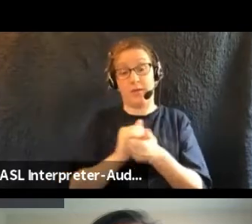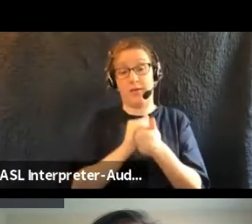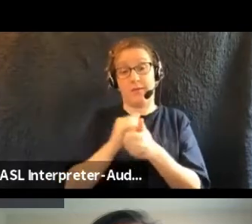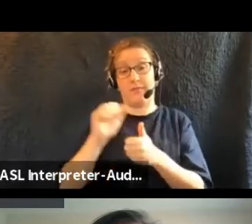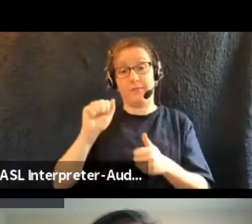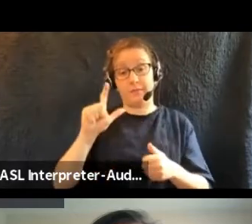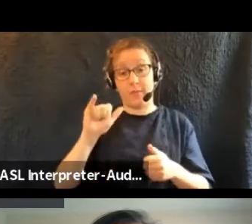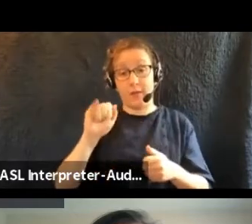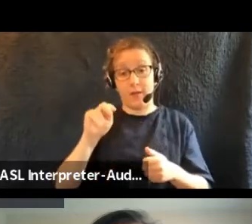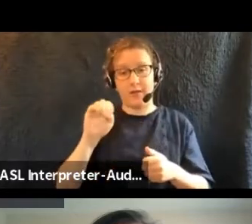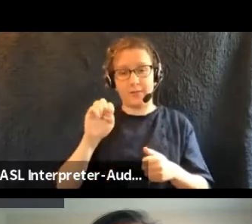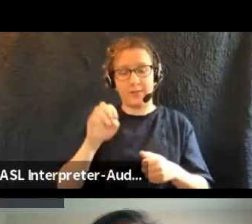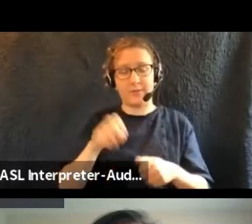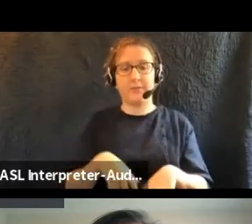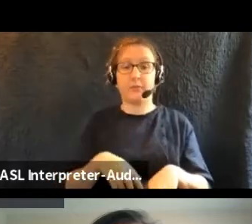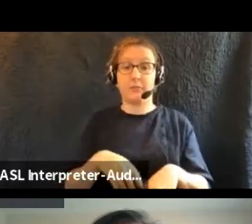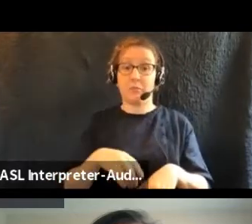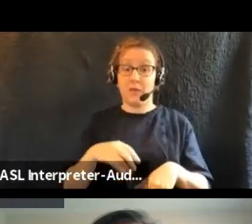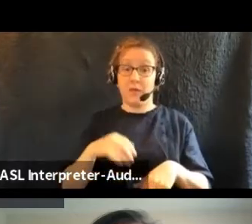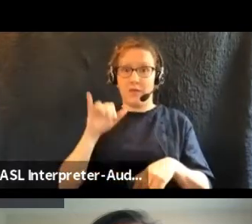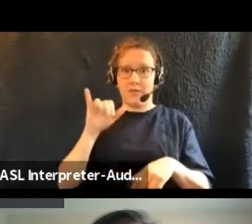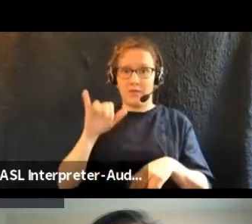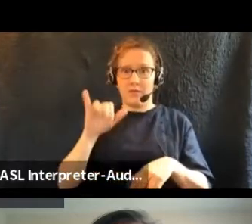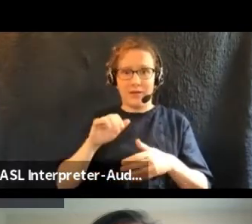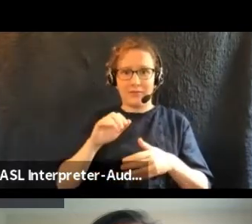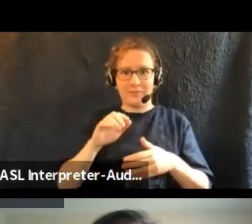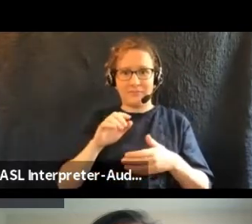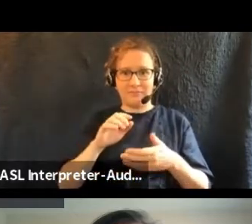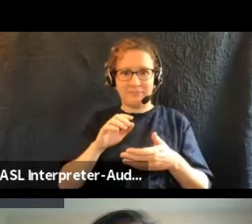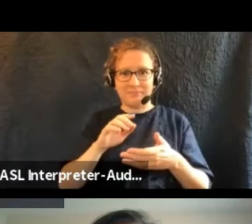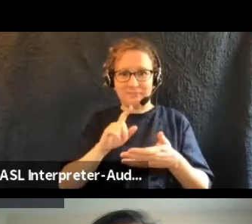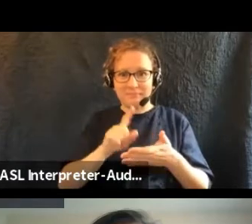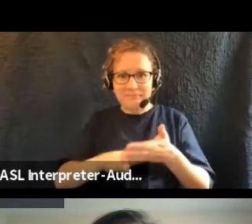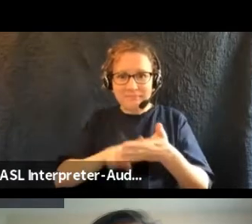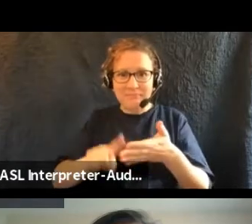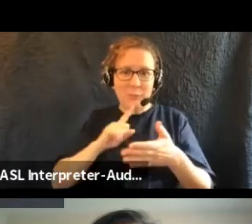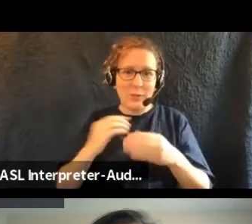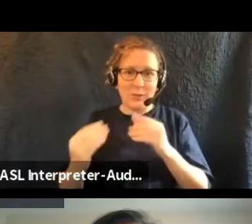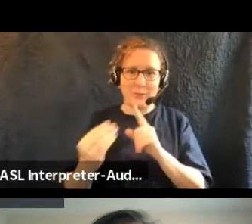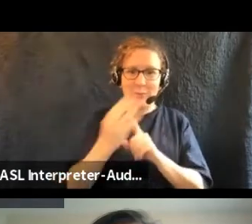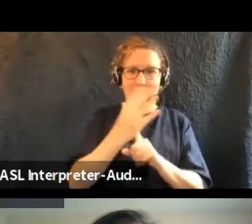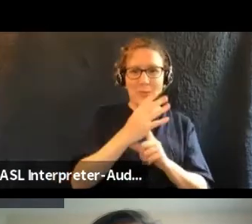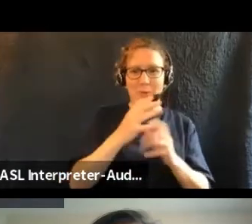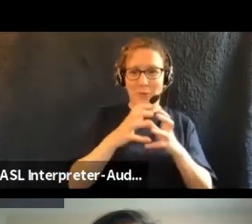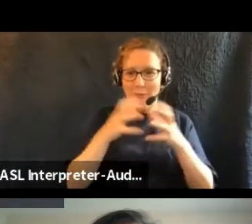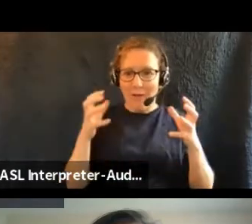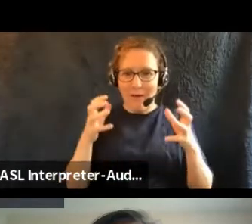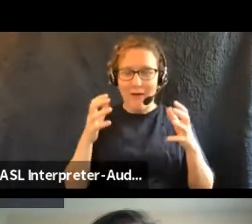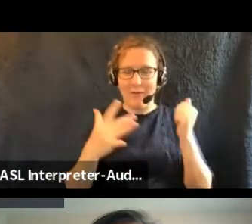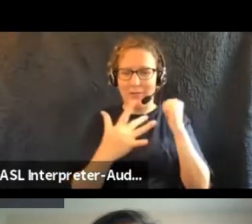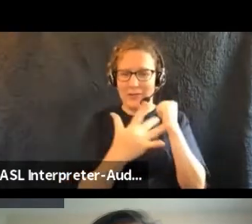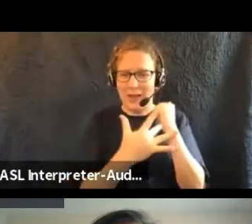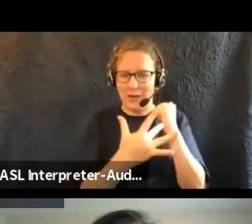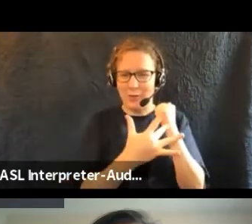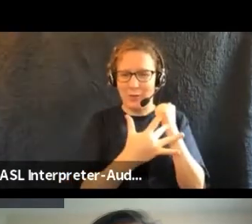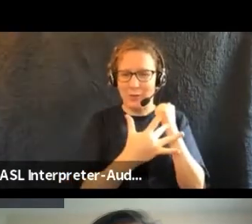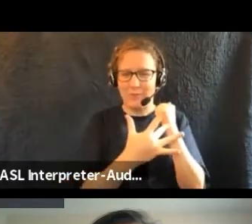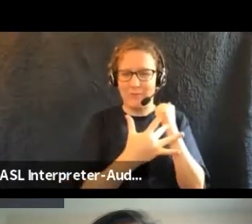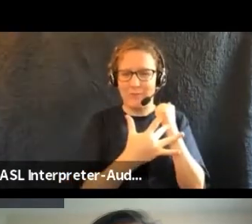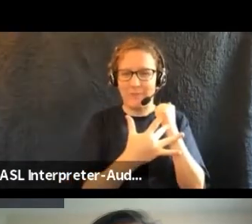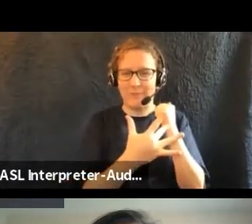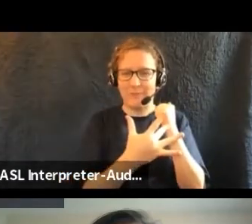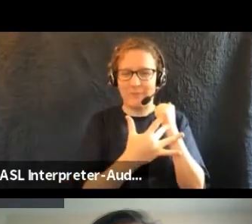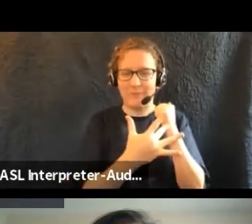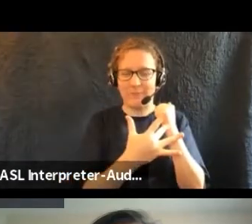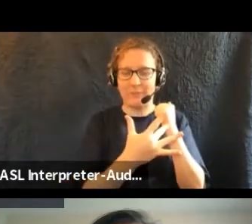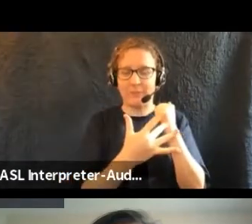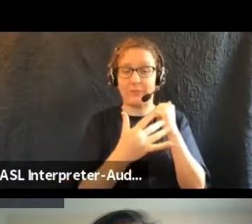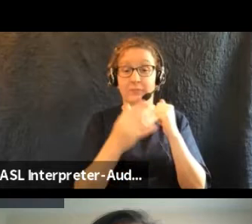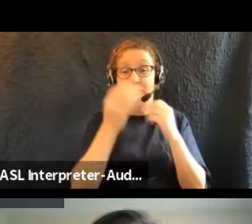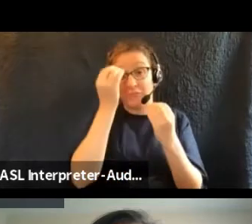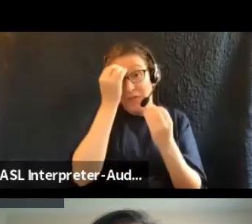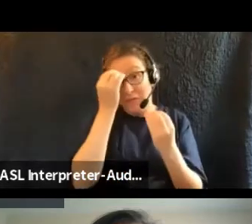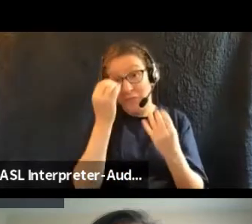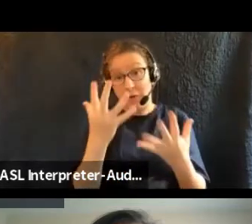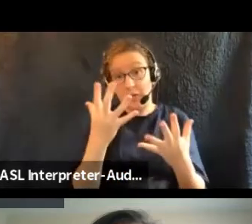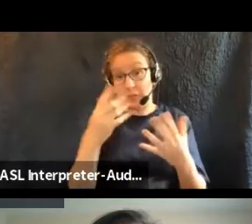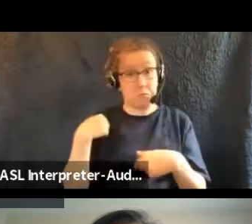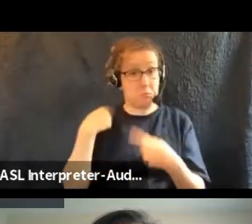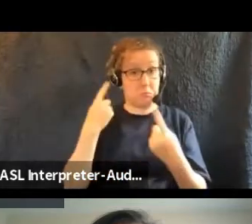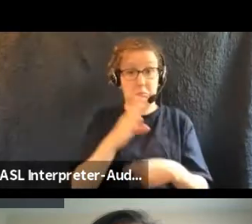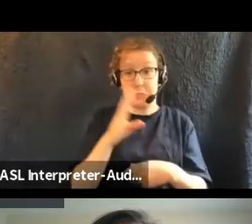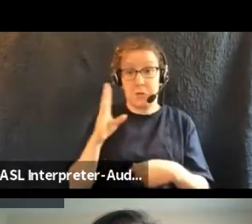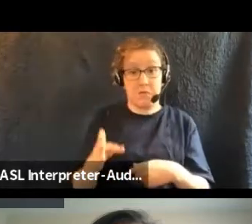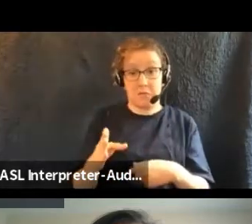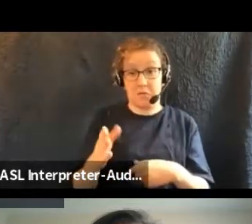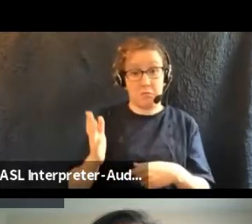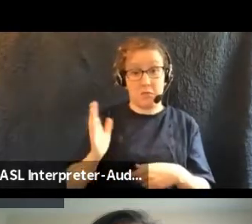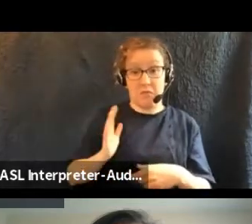This gave me exposure to a lot of technical information I had never done before, and also